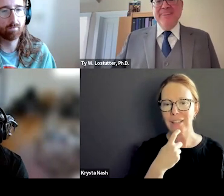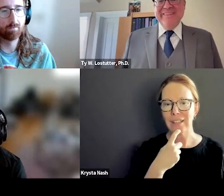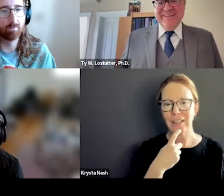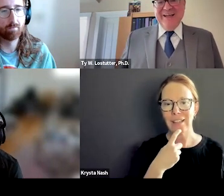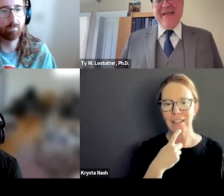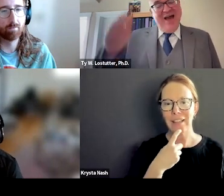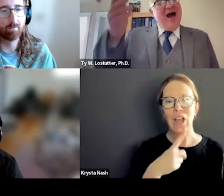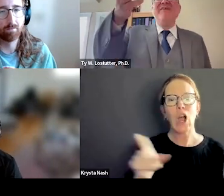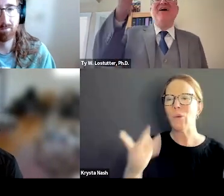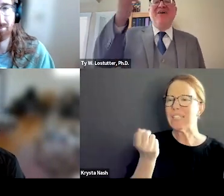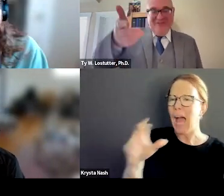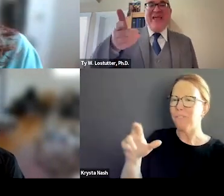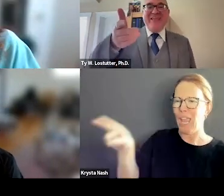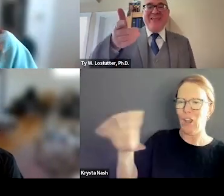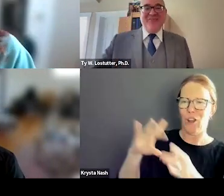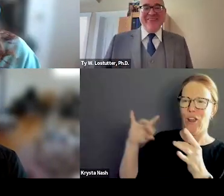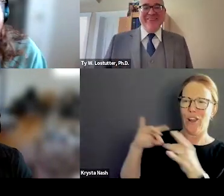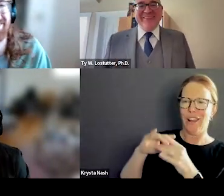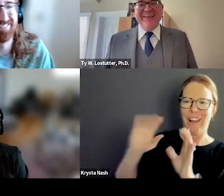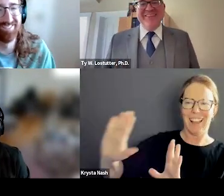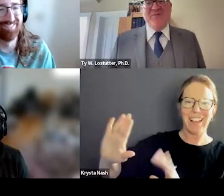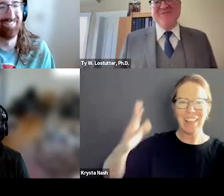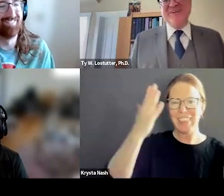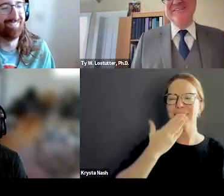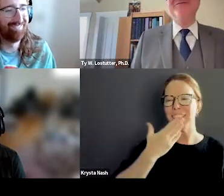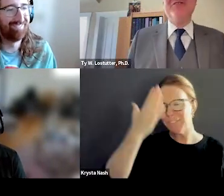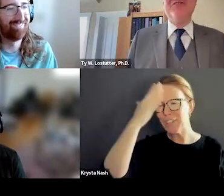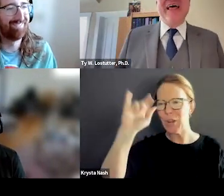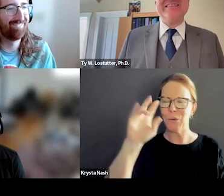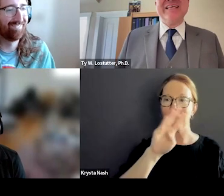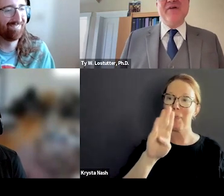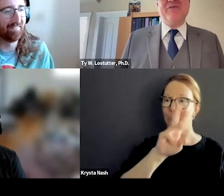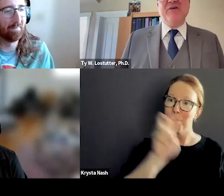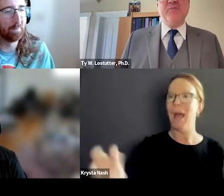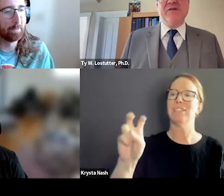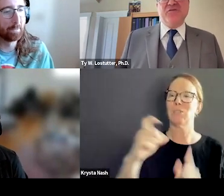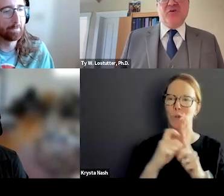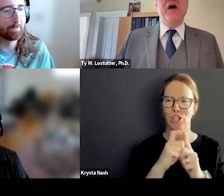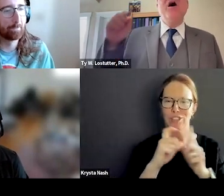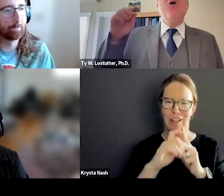Give credit okay IVR thank you for knowing the buzzwords those are the that's the campaign that we've been putting forth.